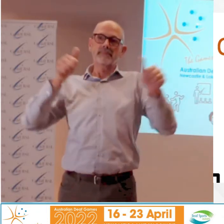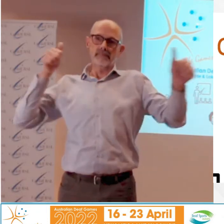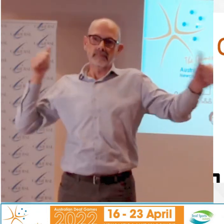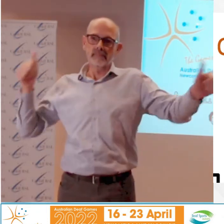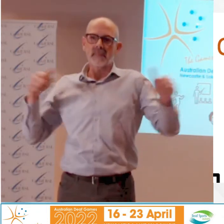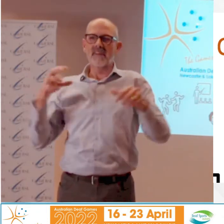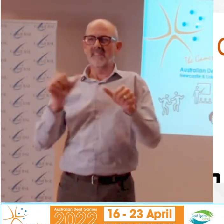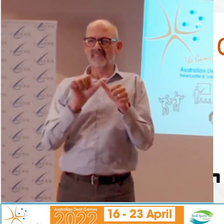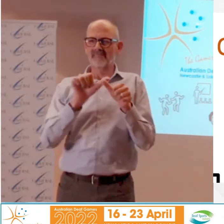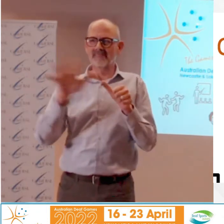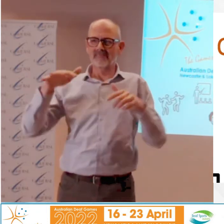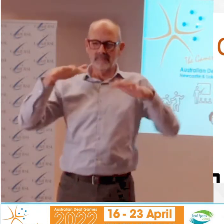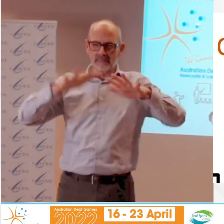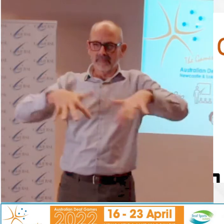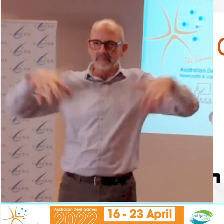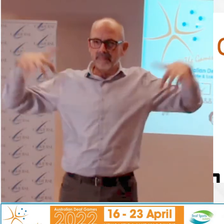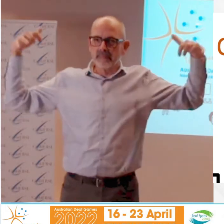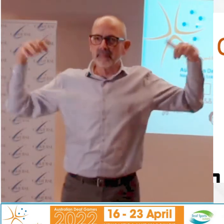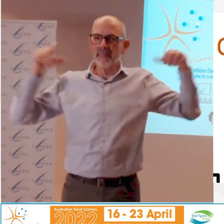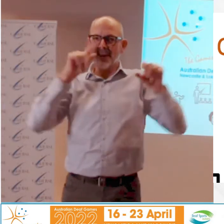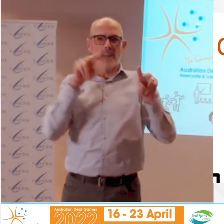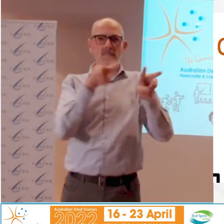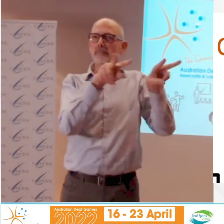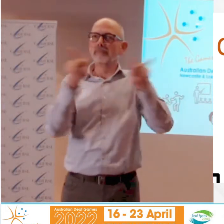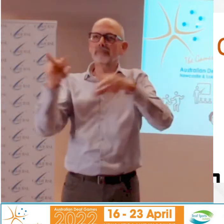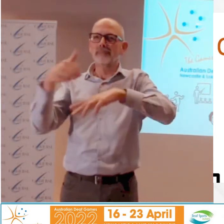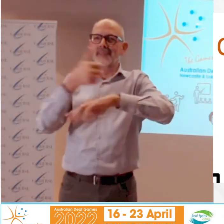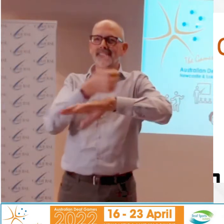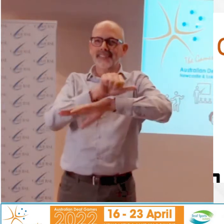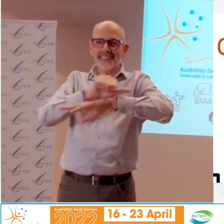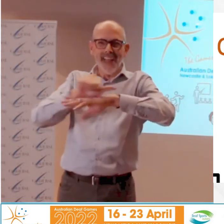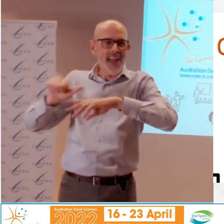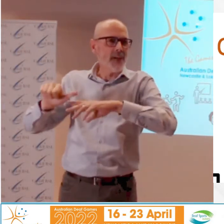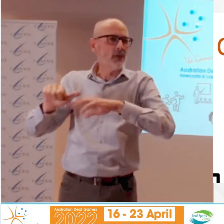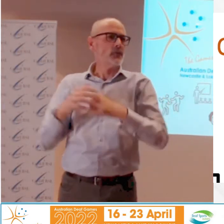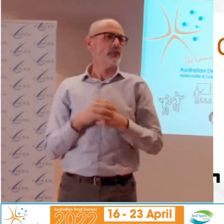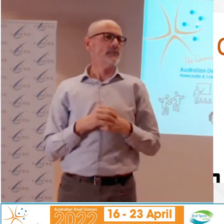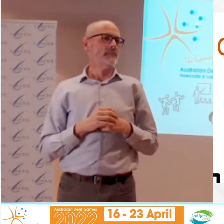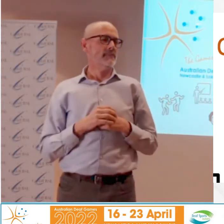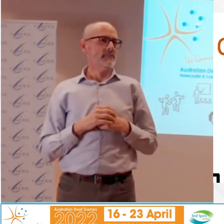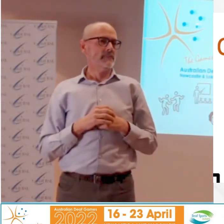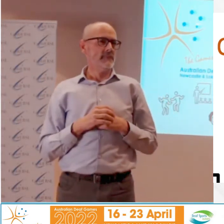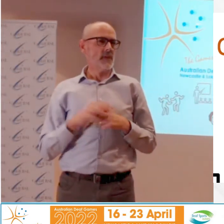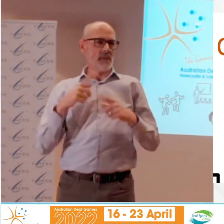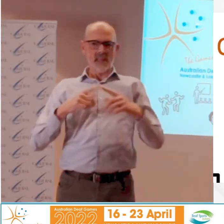and that venue is quite large because an excellent arena where we can you can all see the stage